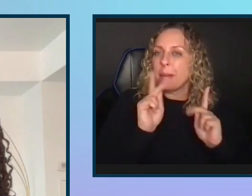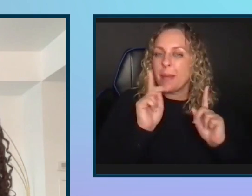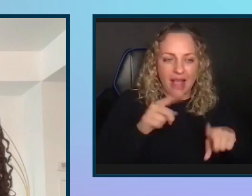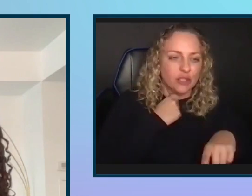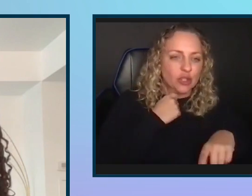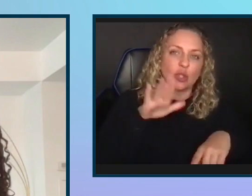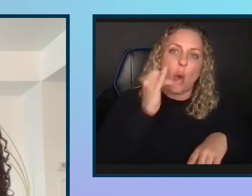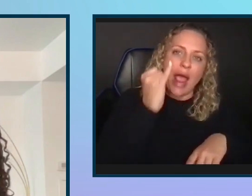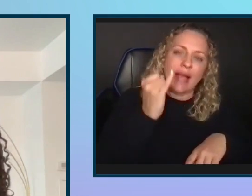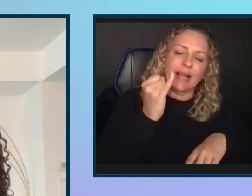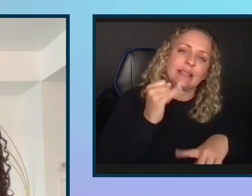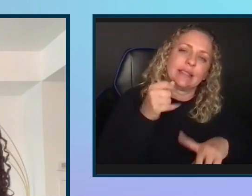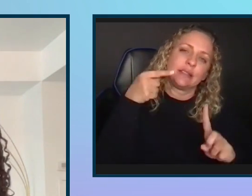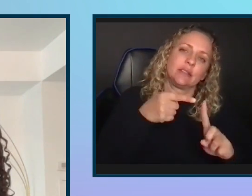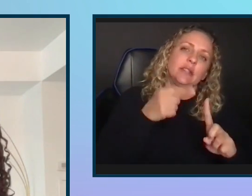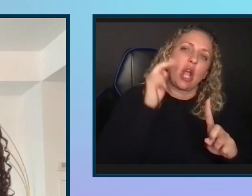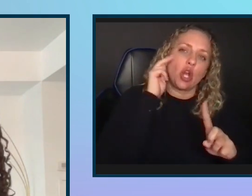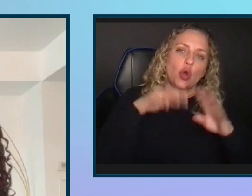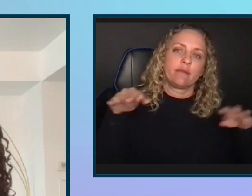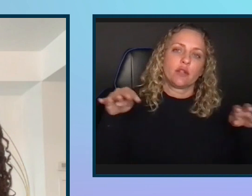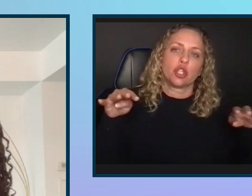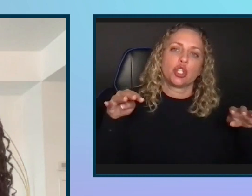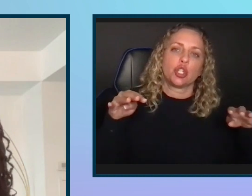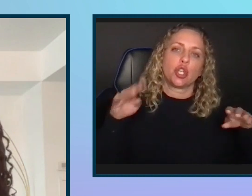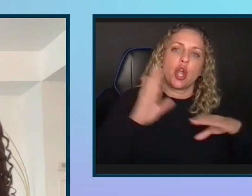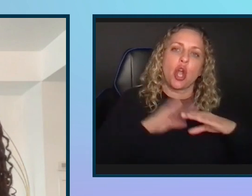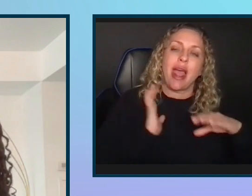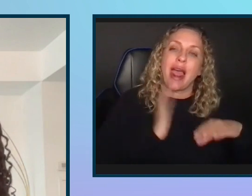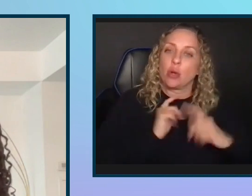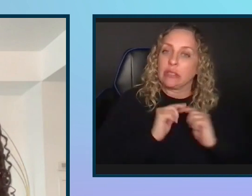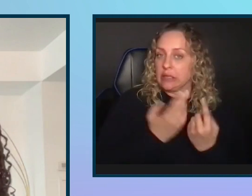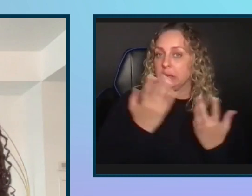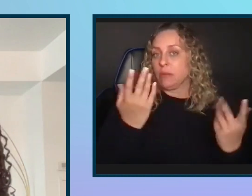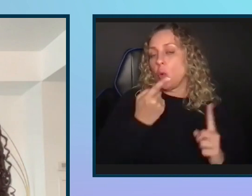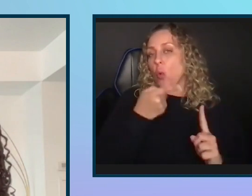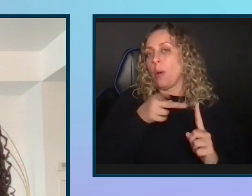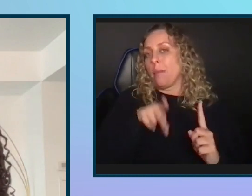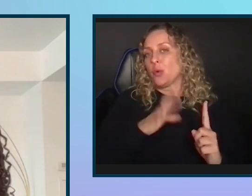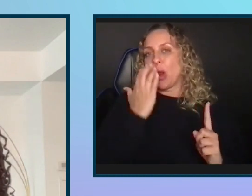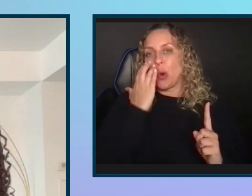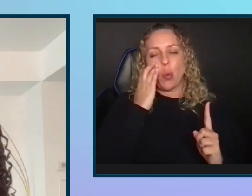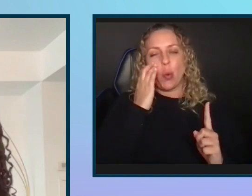around neurodivergence on our team. And one person wanted to know how would,